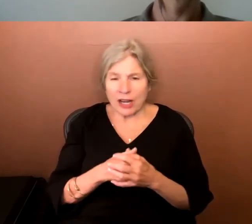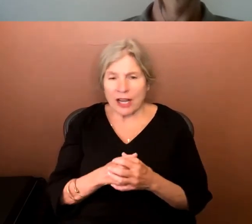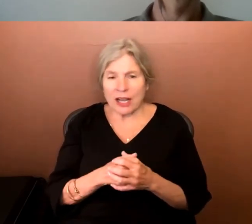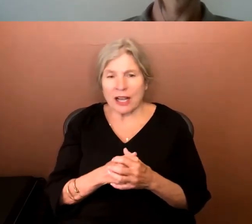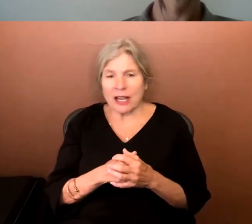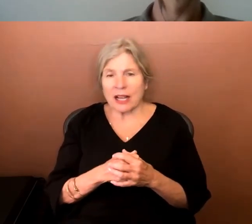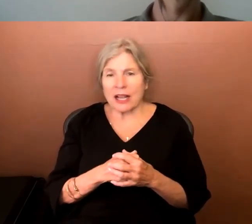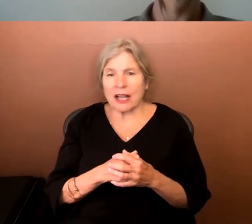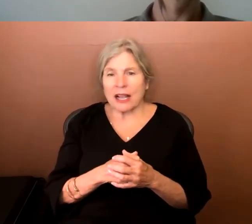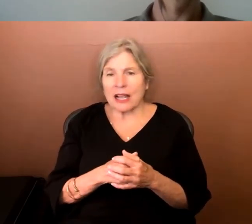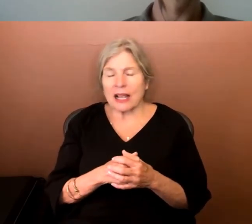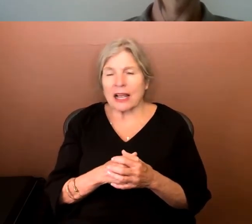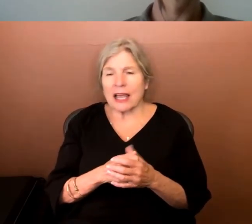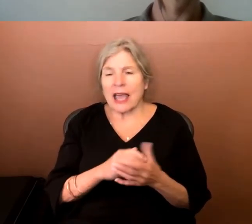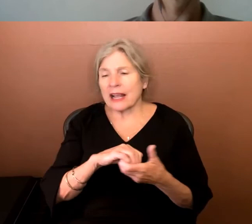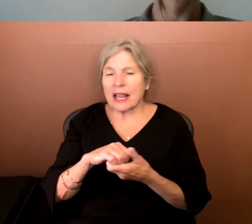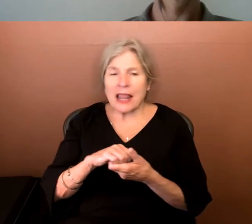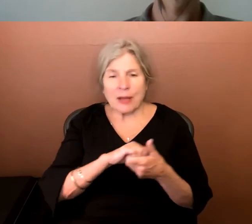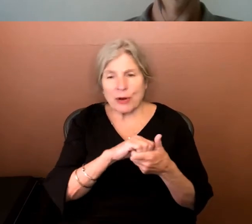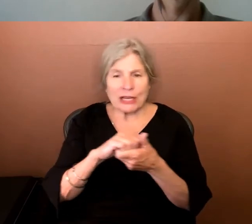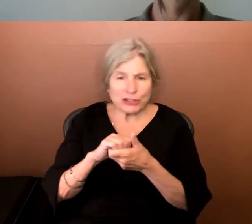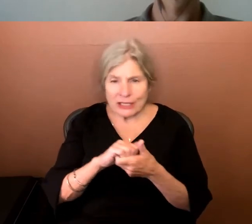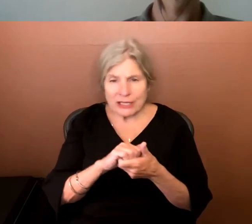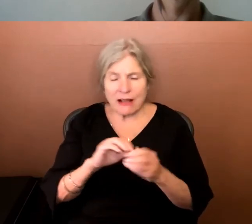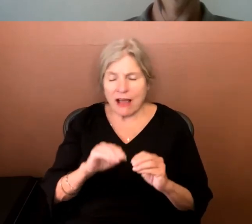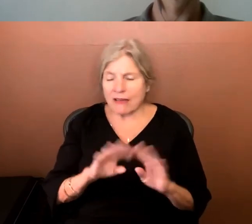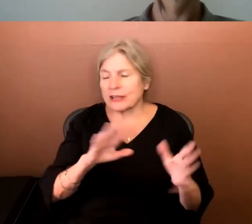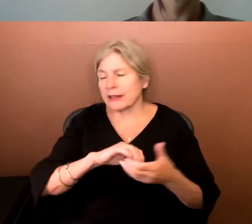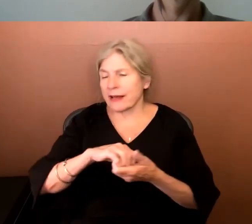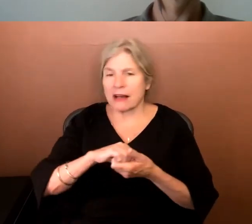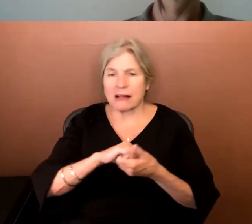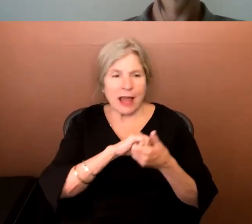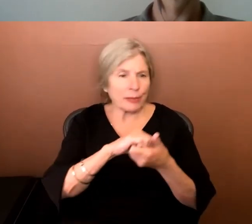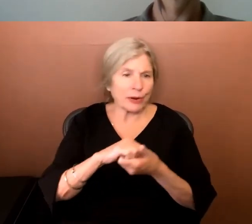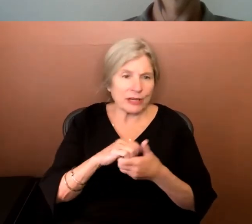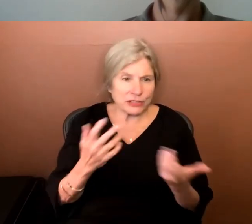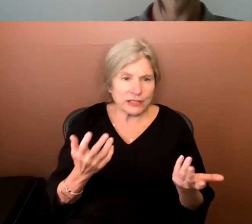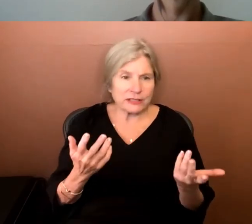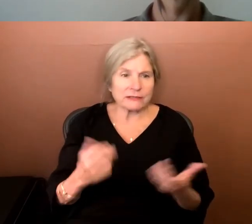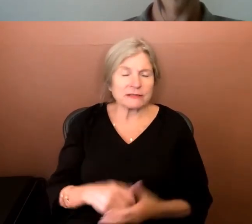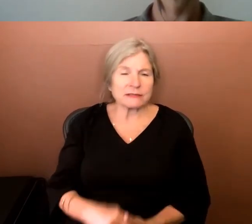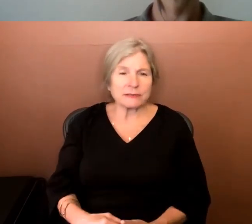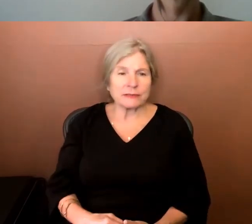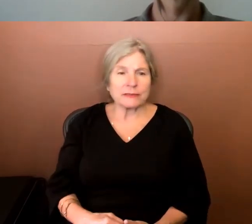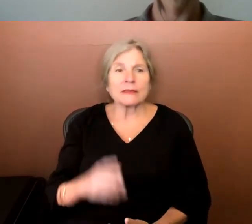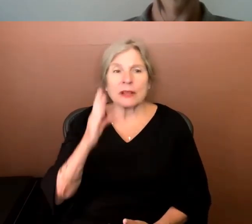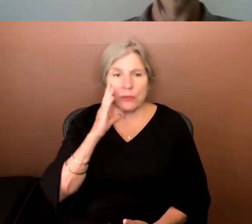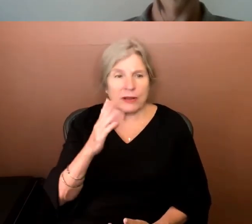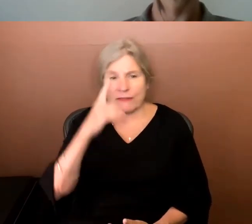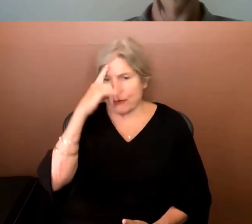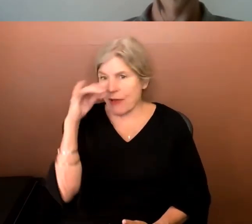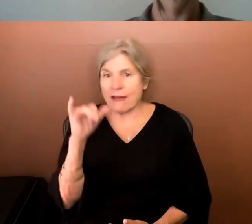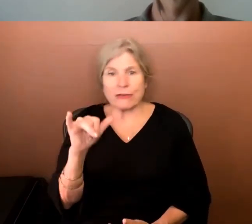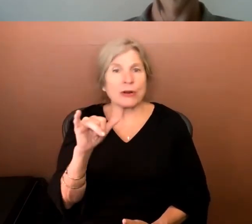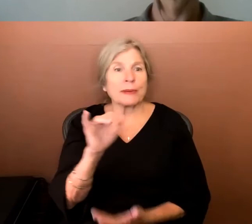and a collaboration, obviously collaboration would forever be an option. But